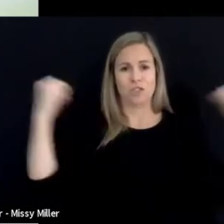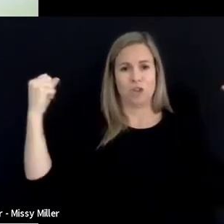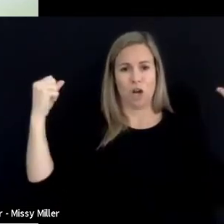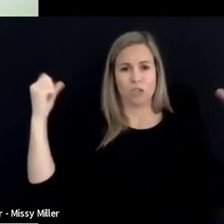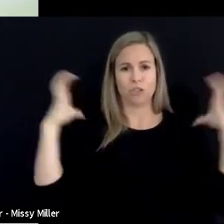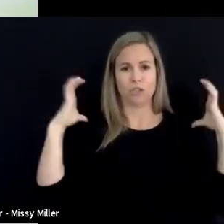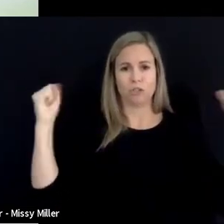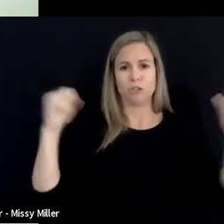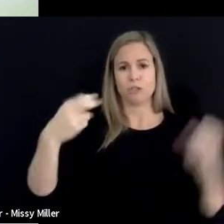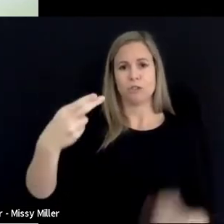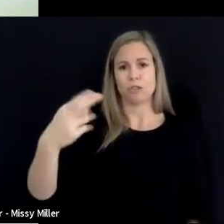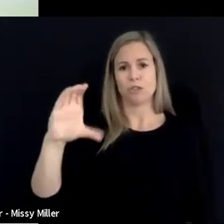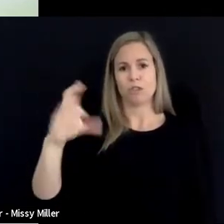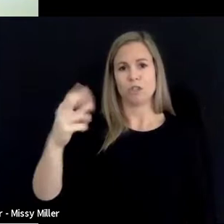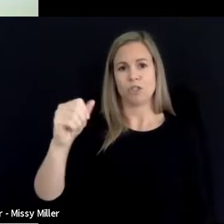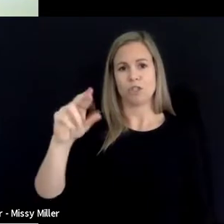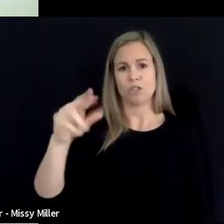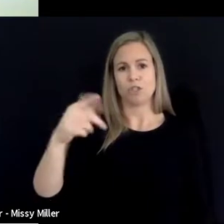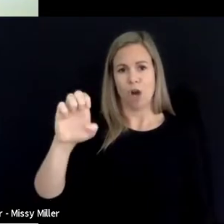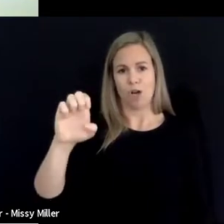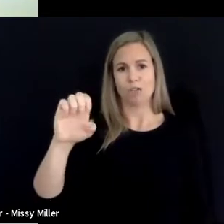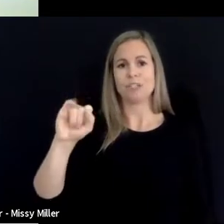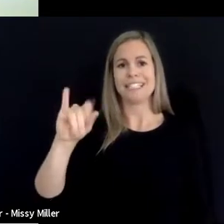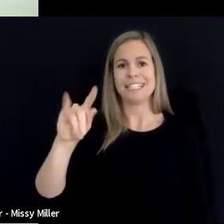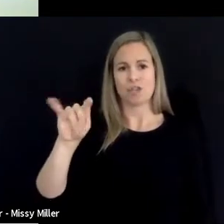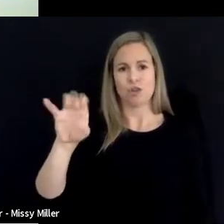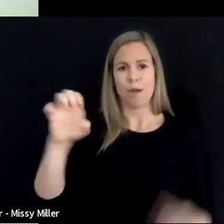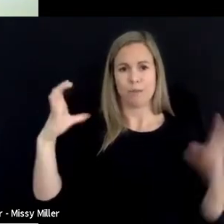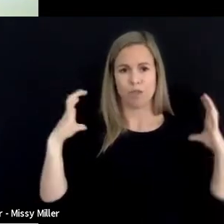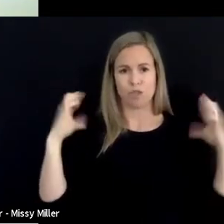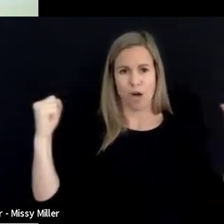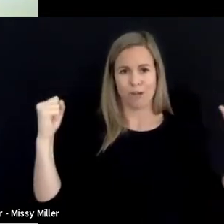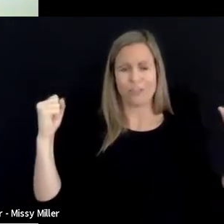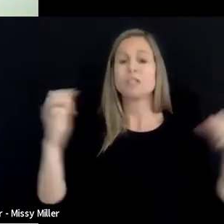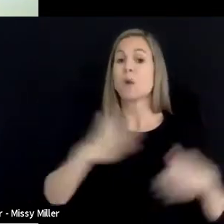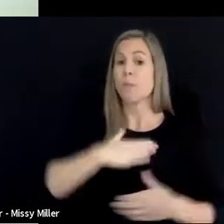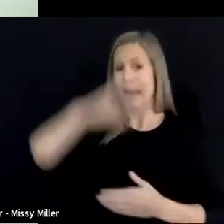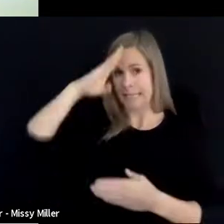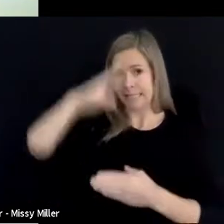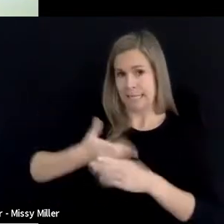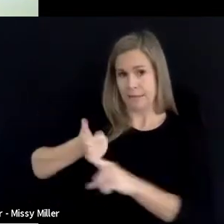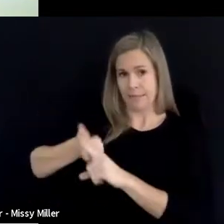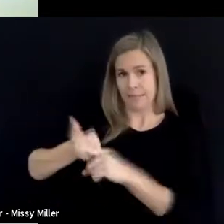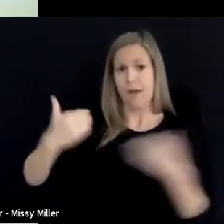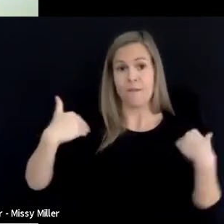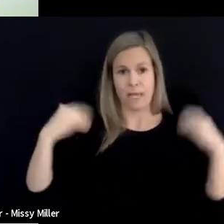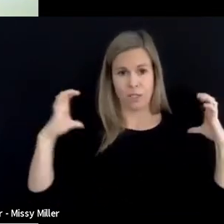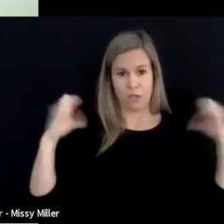because I have a son with charge syndrome. You'll see some pictures of him, but because I'm involved with charge,